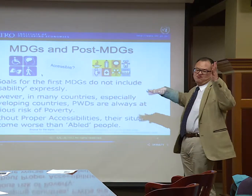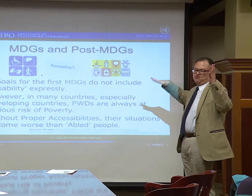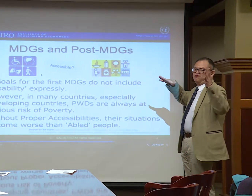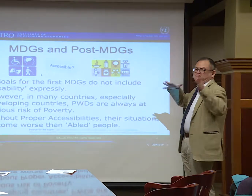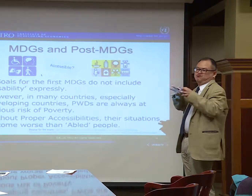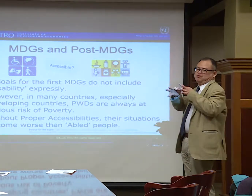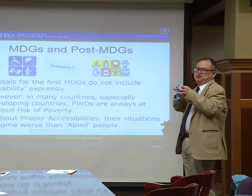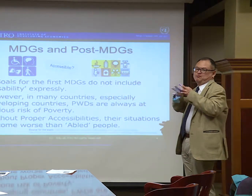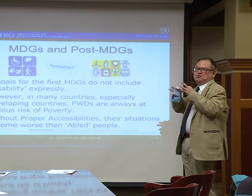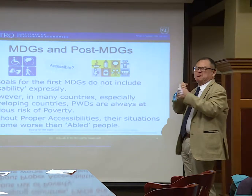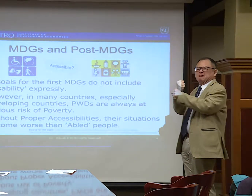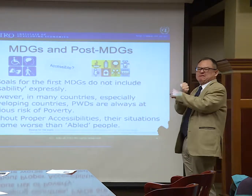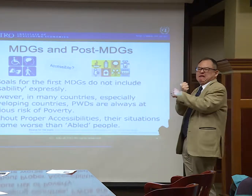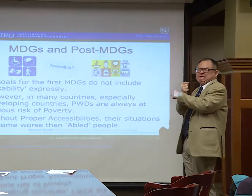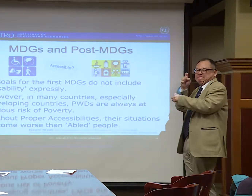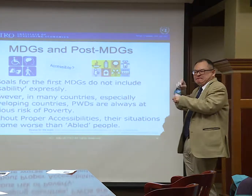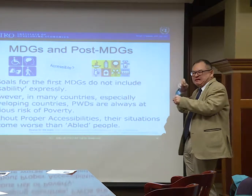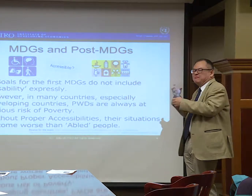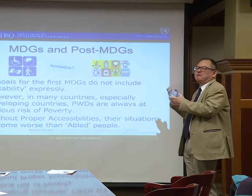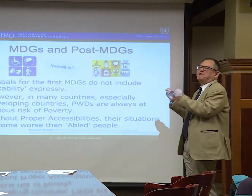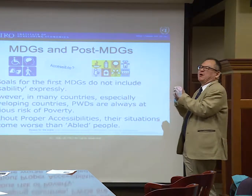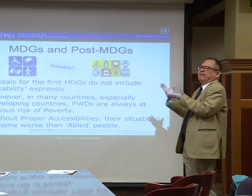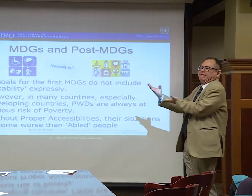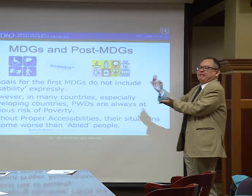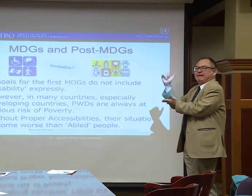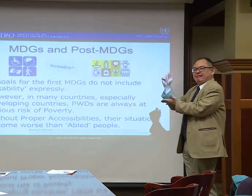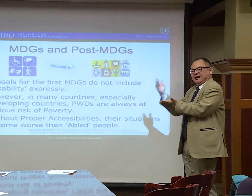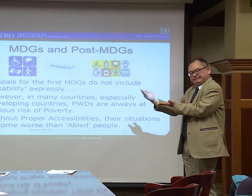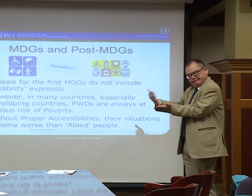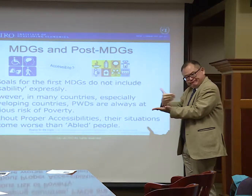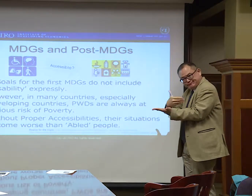I was describing statistics and how I collected data